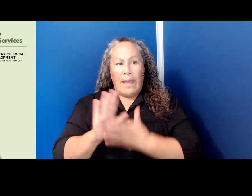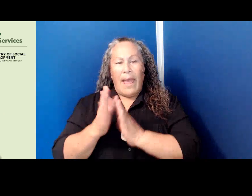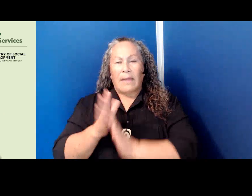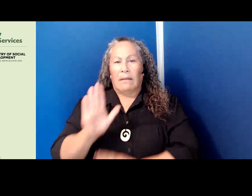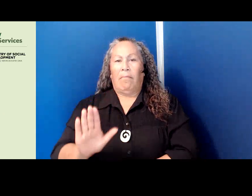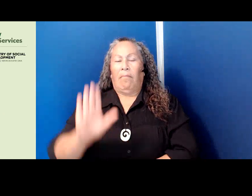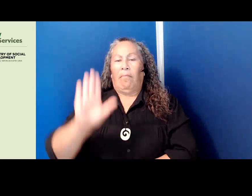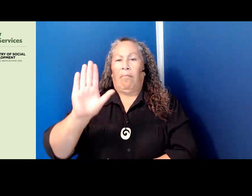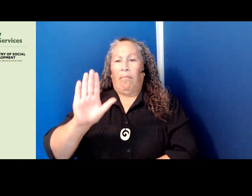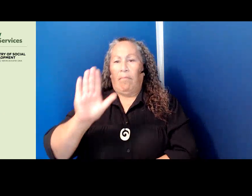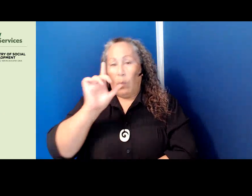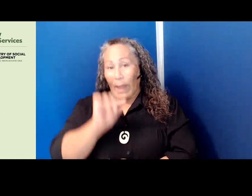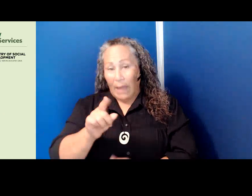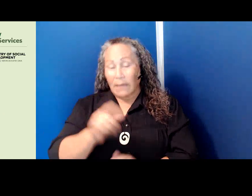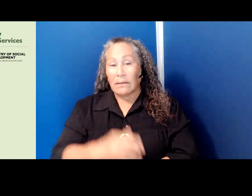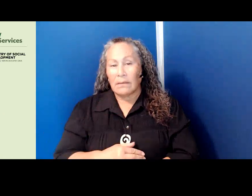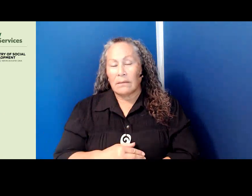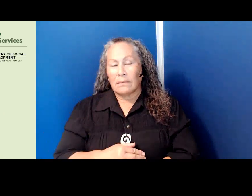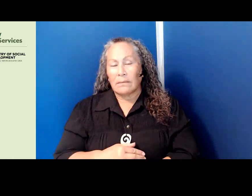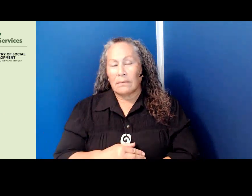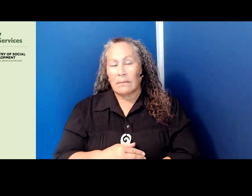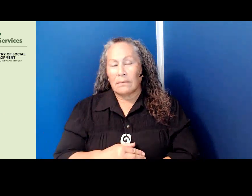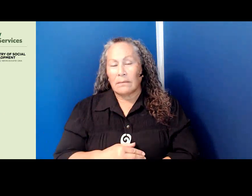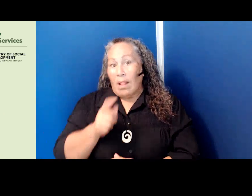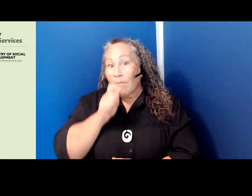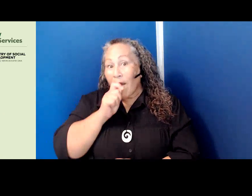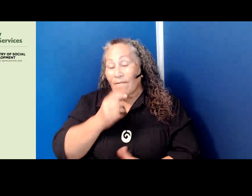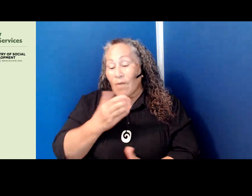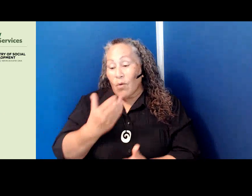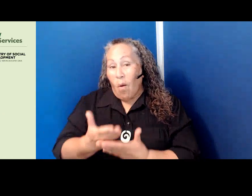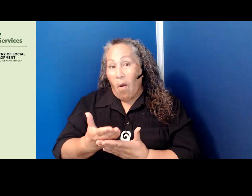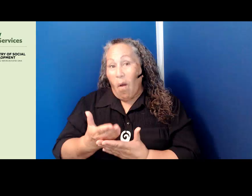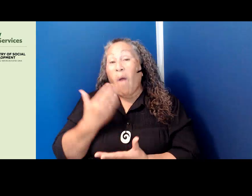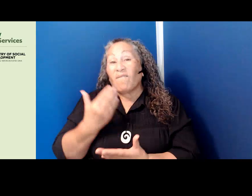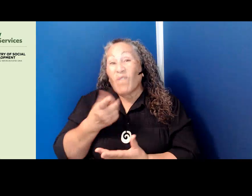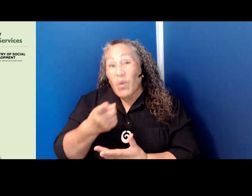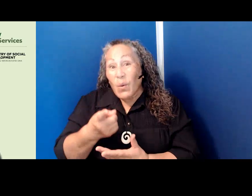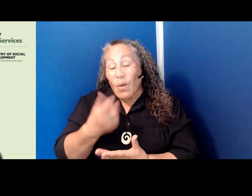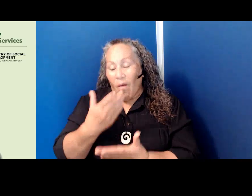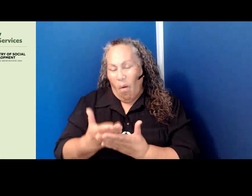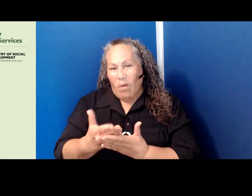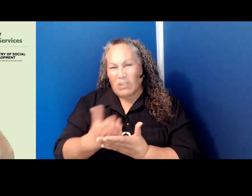on your Teams and we will unmute you and turn your camera sharing on. You